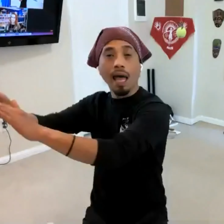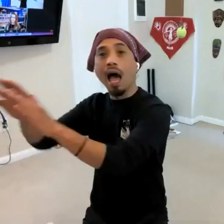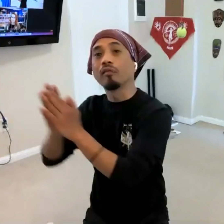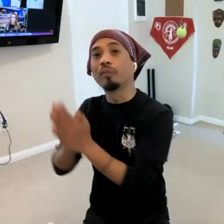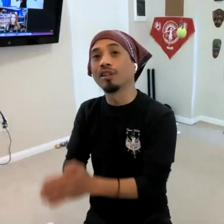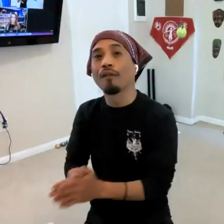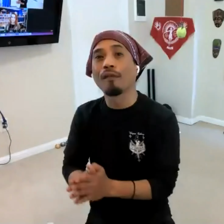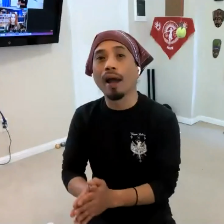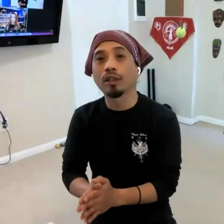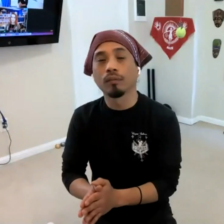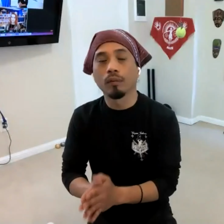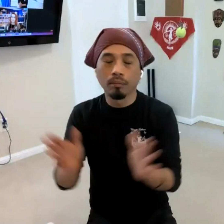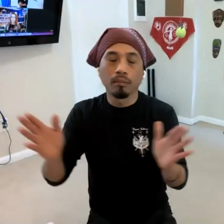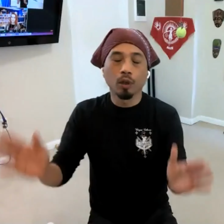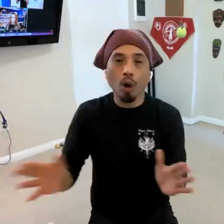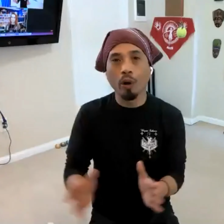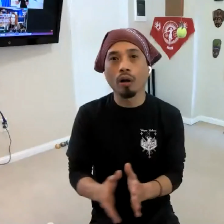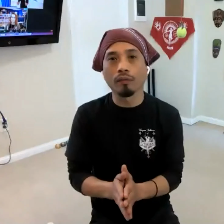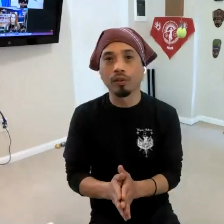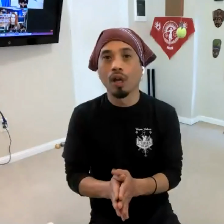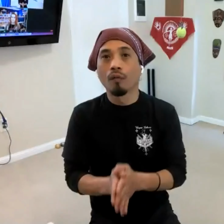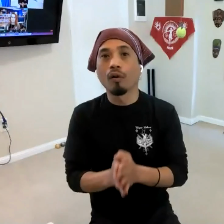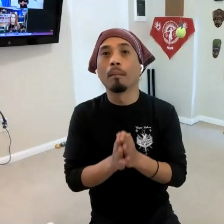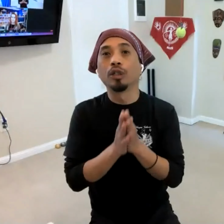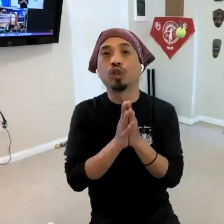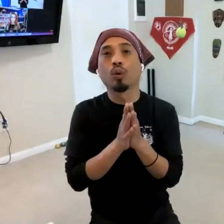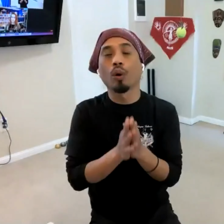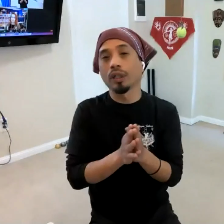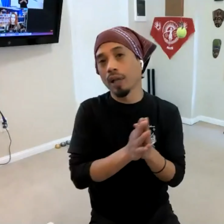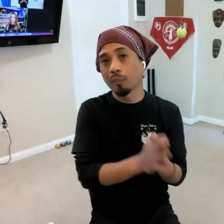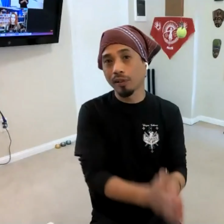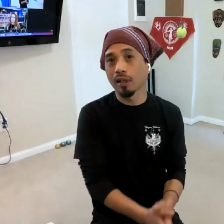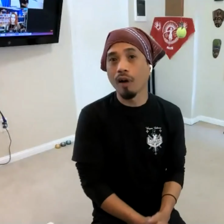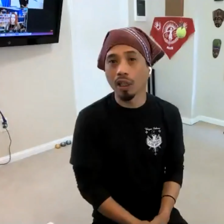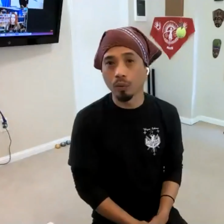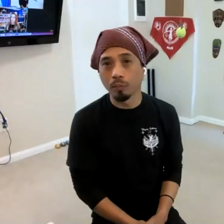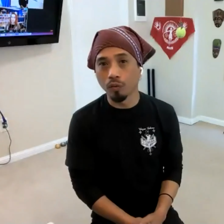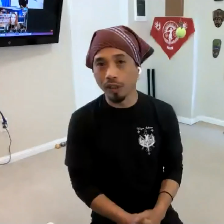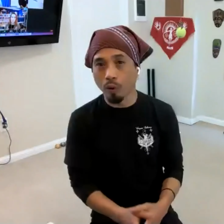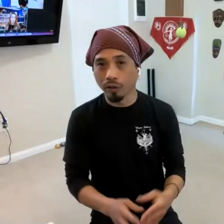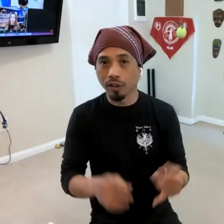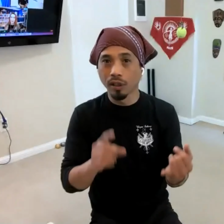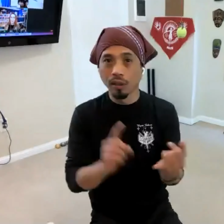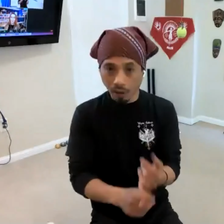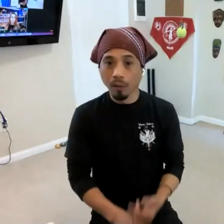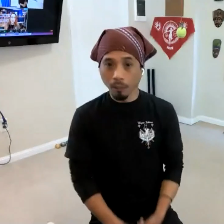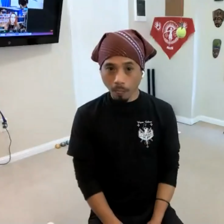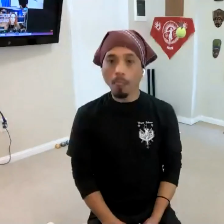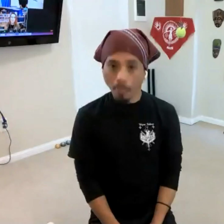L.A., ALL OF HIS STUDENTS HAVE BEEN THE FIGHT CHOREOGRAPHERS FOR 90% OF HOLLYWOOD MOVIES. FELICIA: